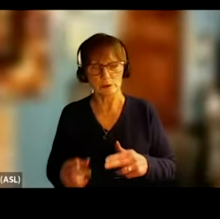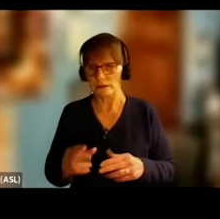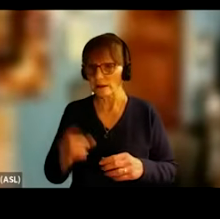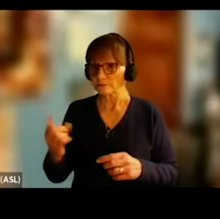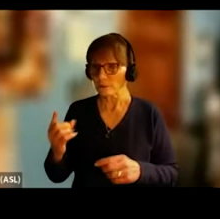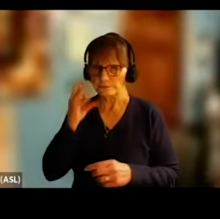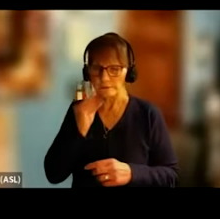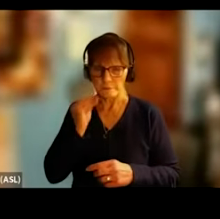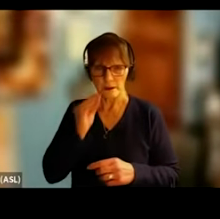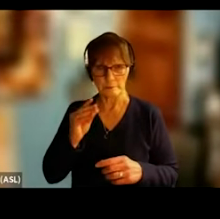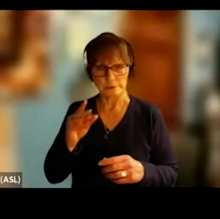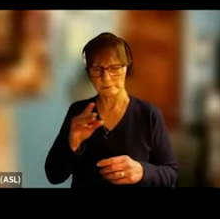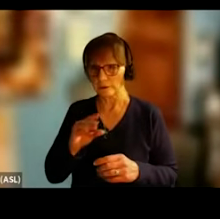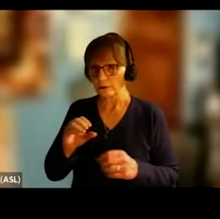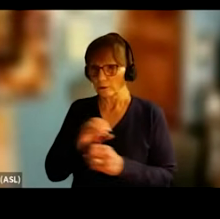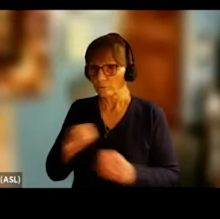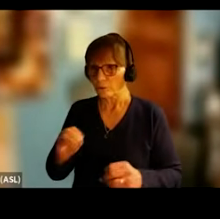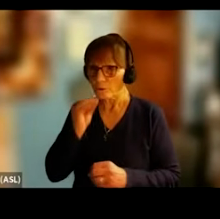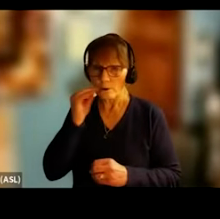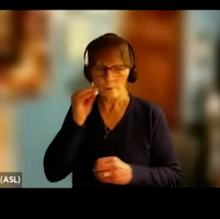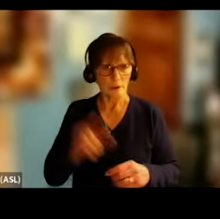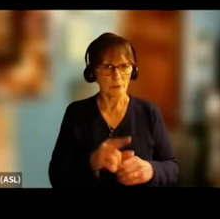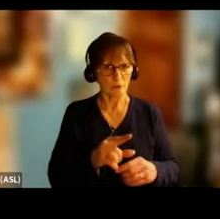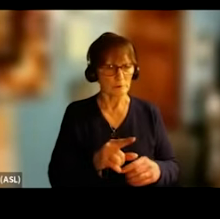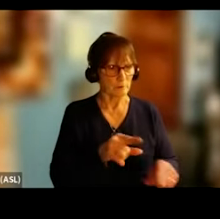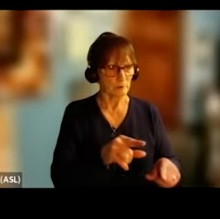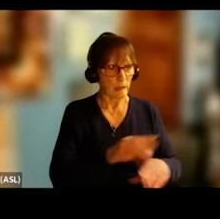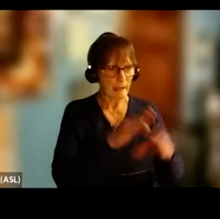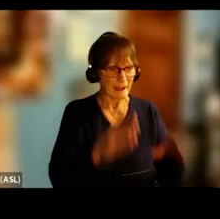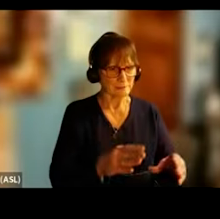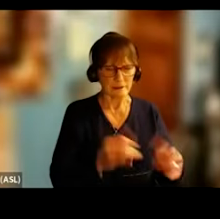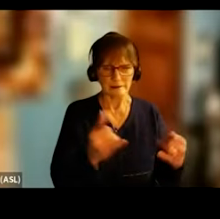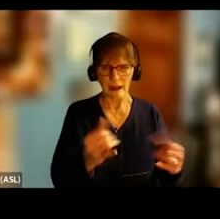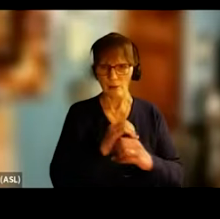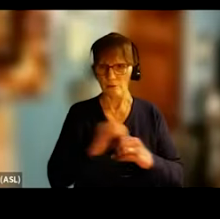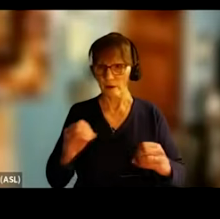they finally get into housing, they're getting displaced again, and we're seeing people fall back into homelessness